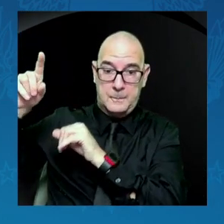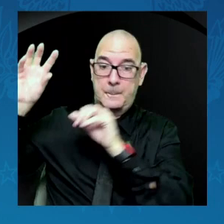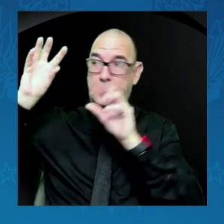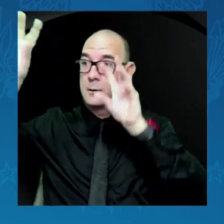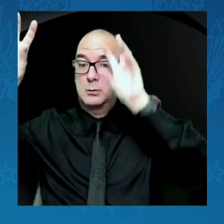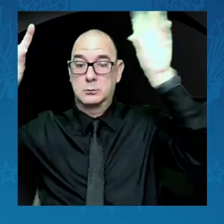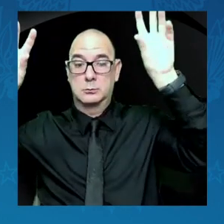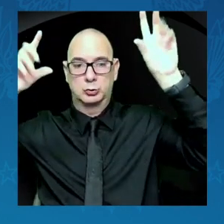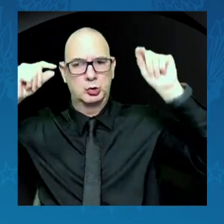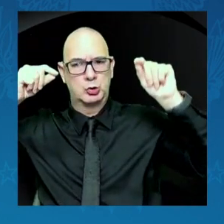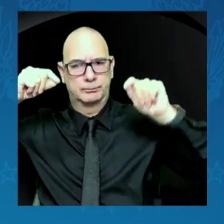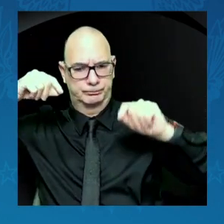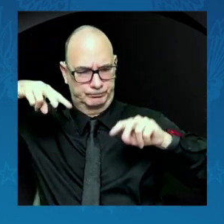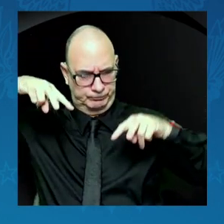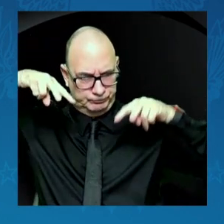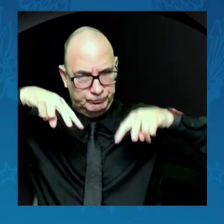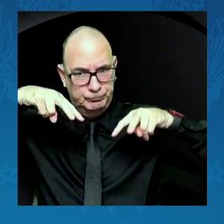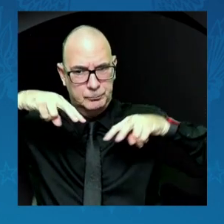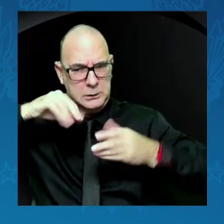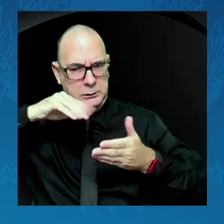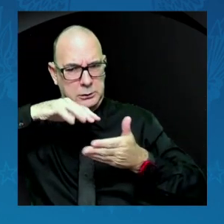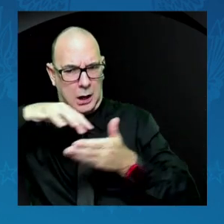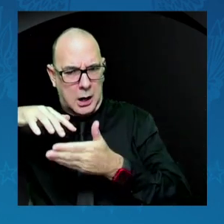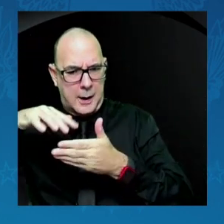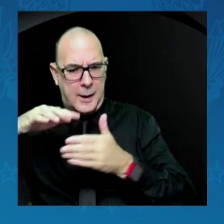including the impact on weather and climate models.